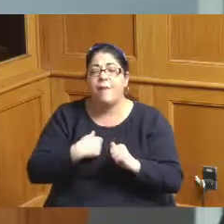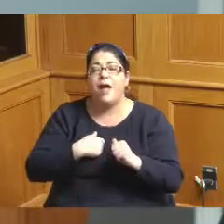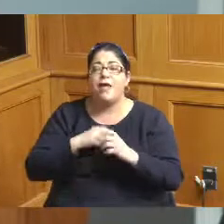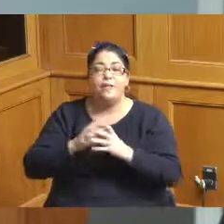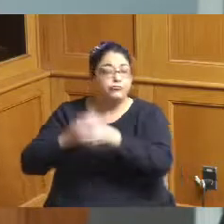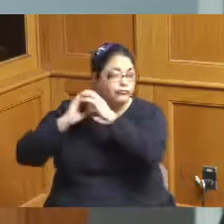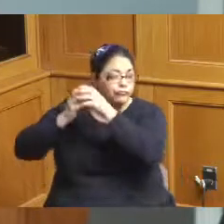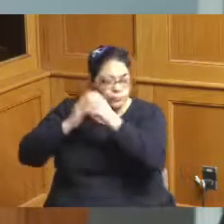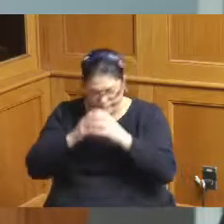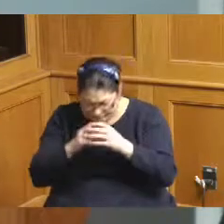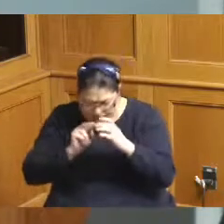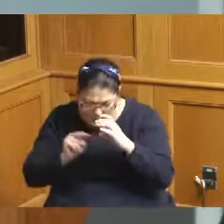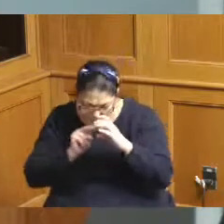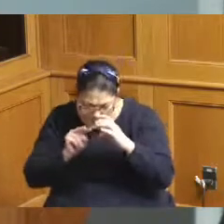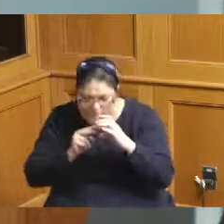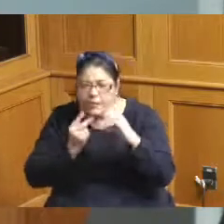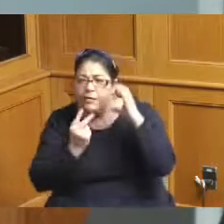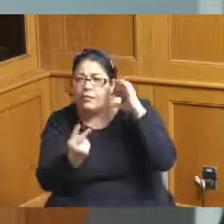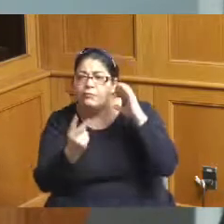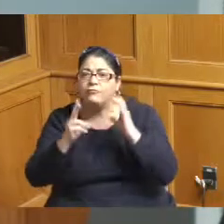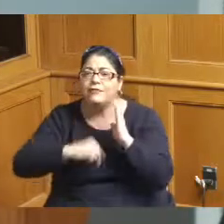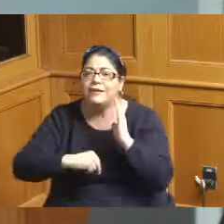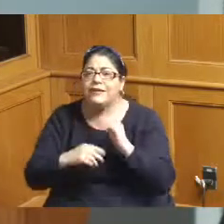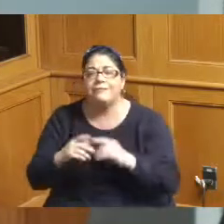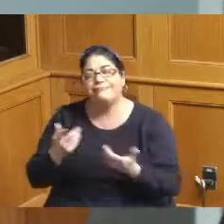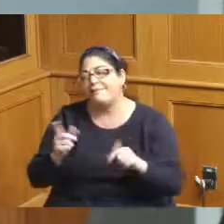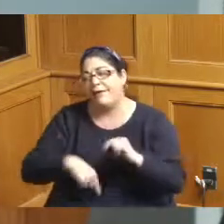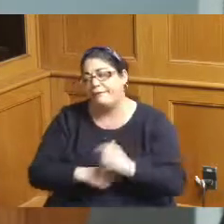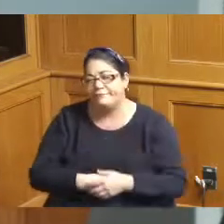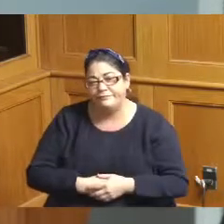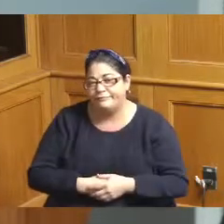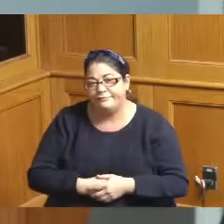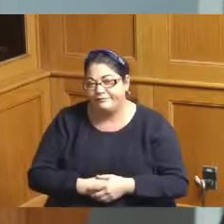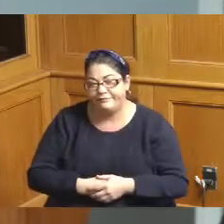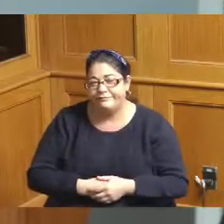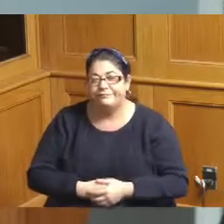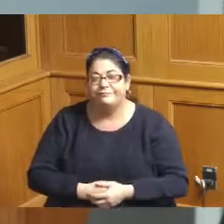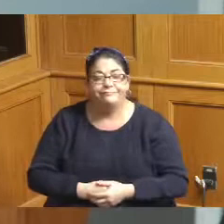so there's really no way of guaranteeing anything but that's our hope at this time all right thank